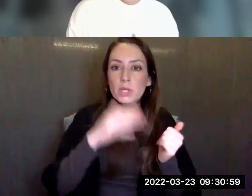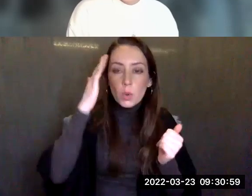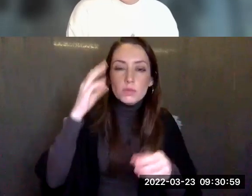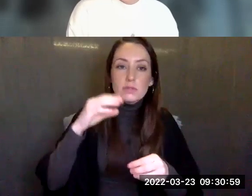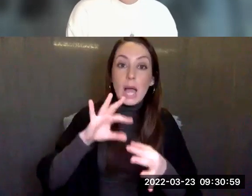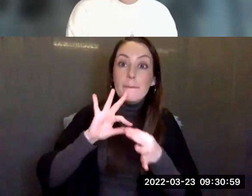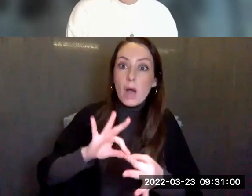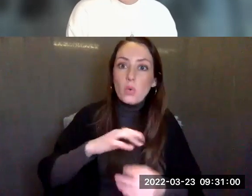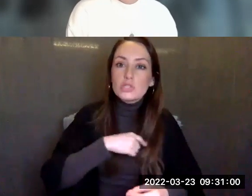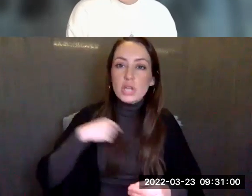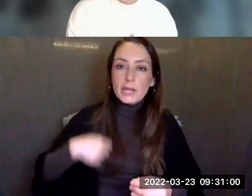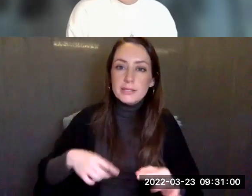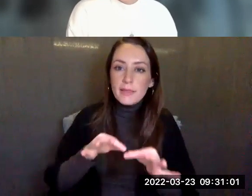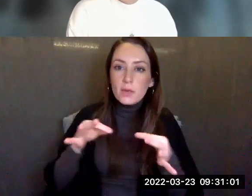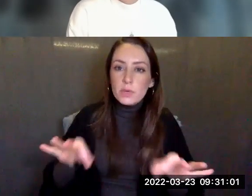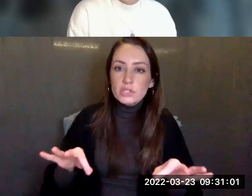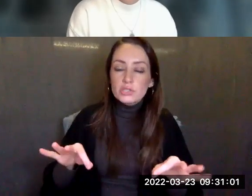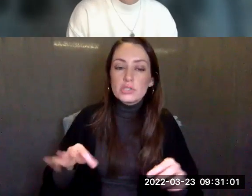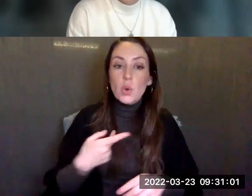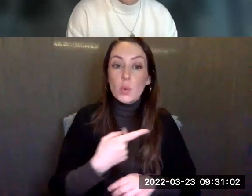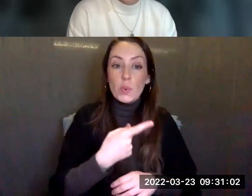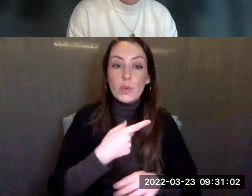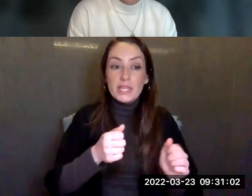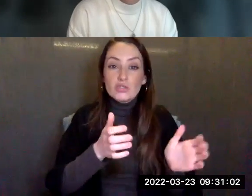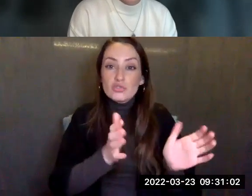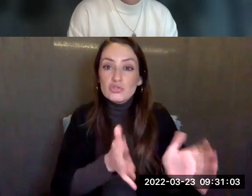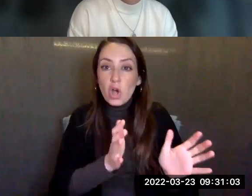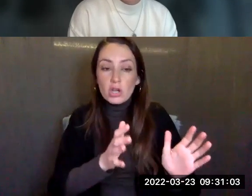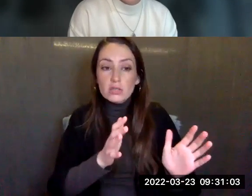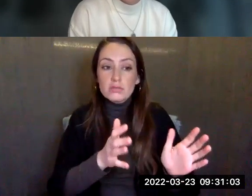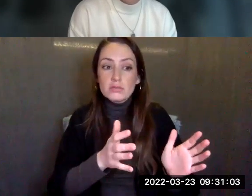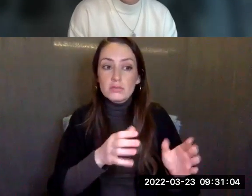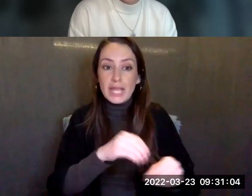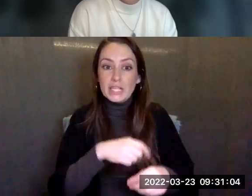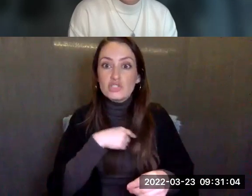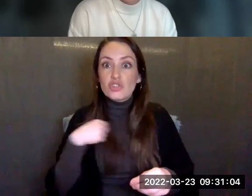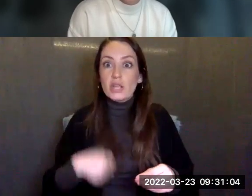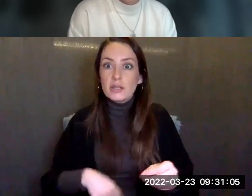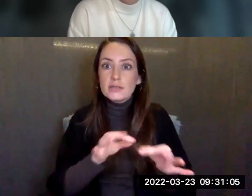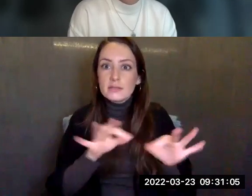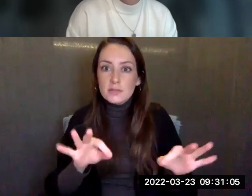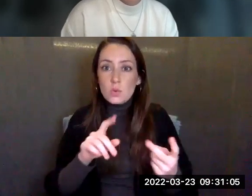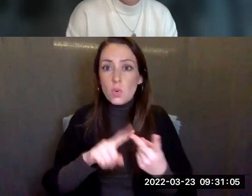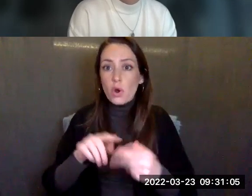So we can talk, and in Chinese or and we can talk in English both.